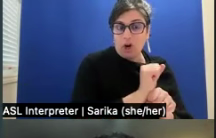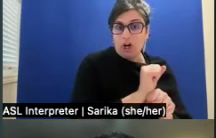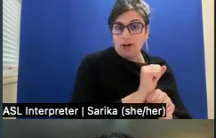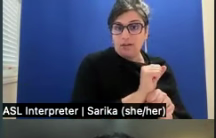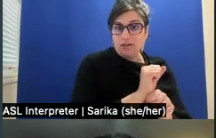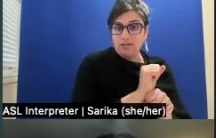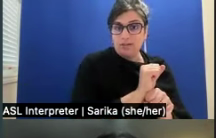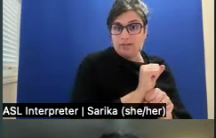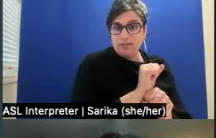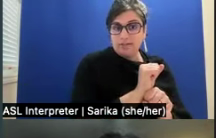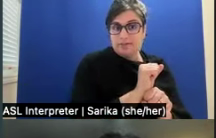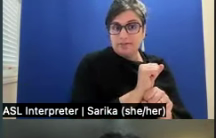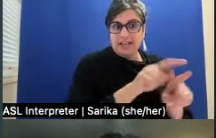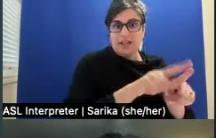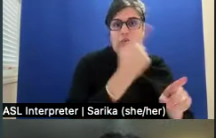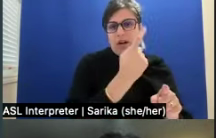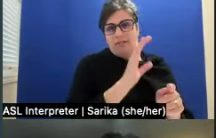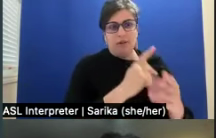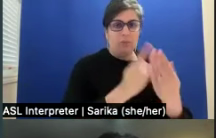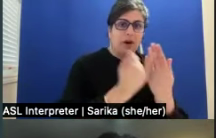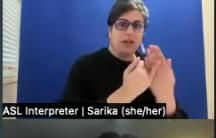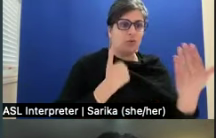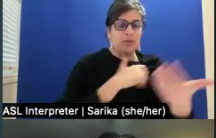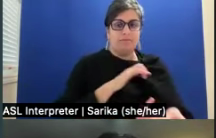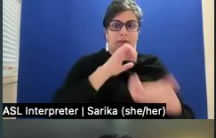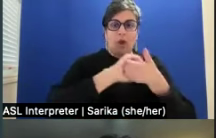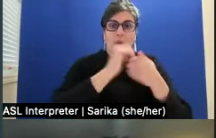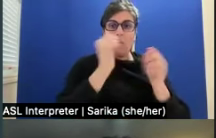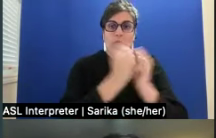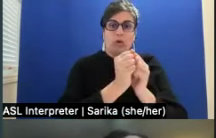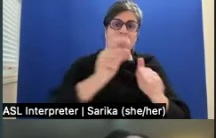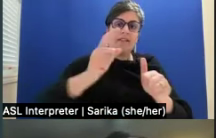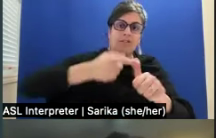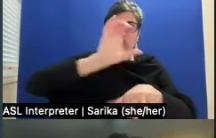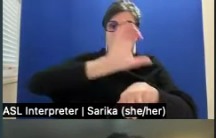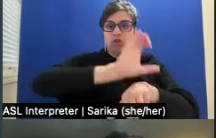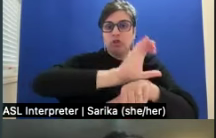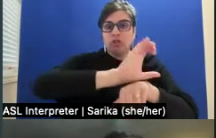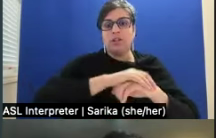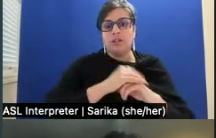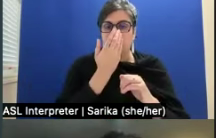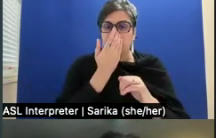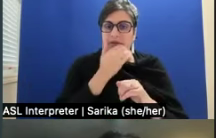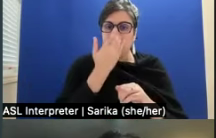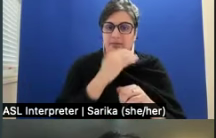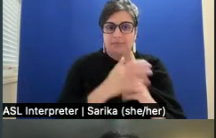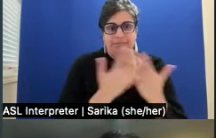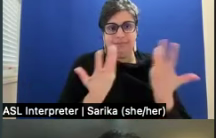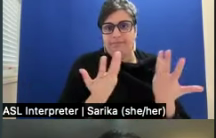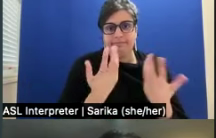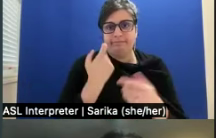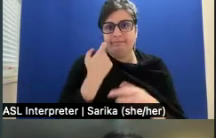projects that we collaborated, with the church with First Church on, in just the past couple of years